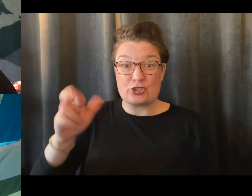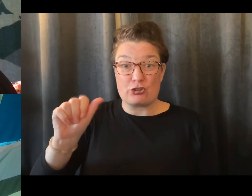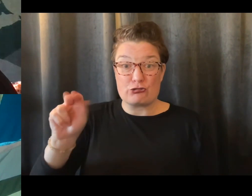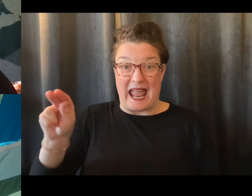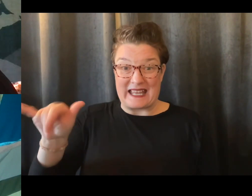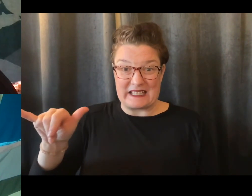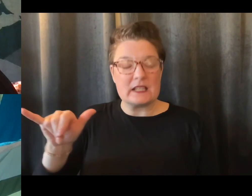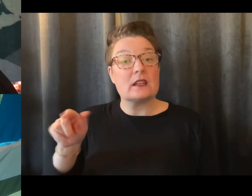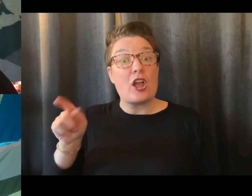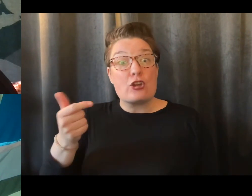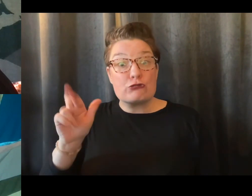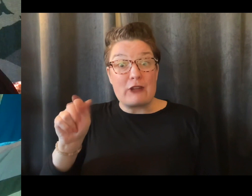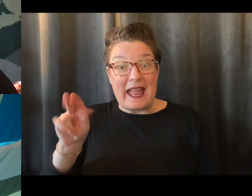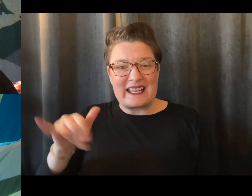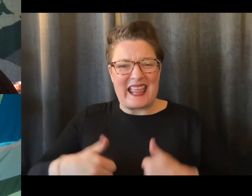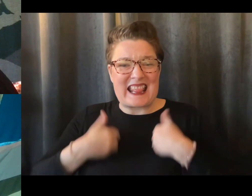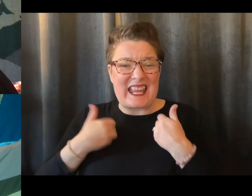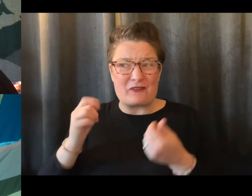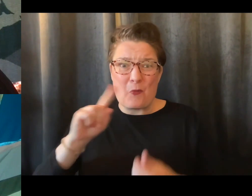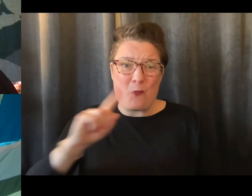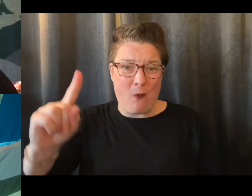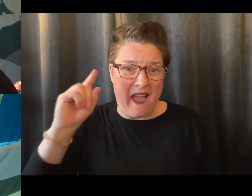And so the idea, like when I think like, oh my God, they've been